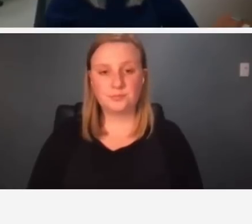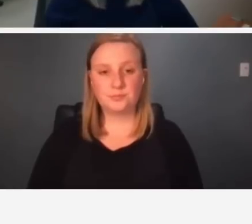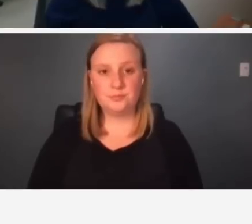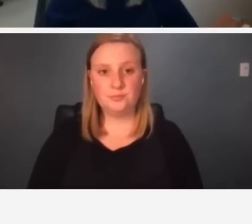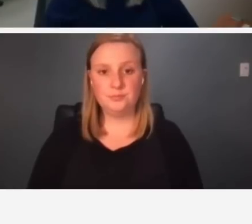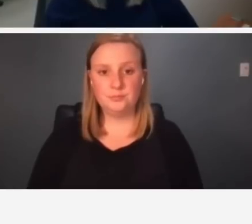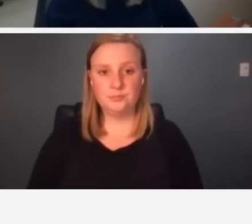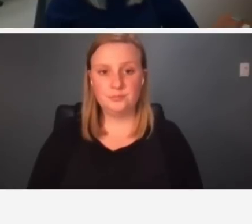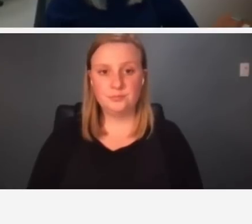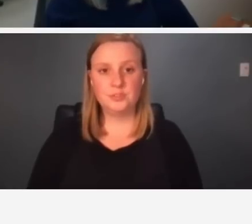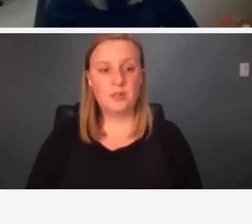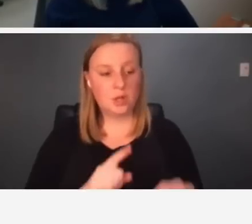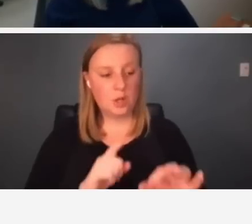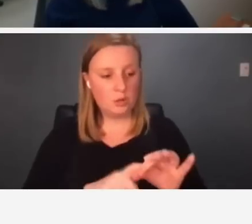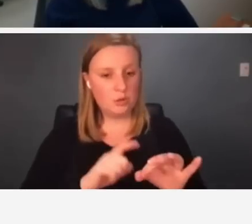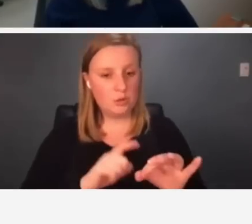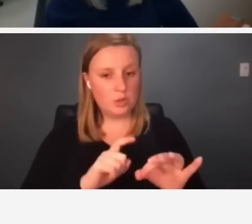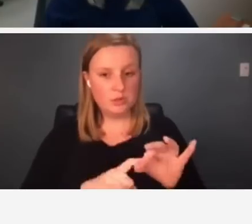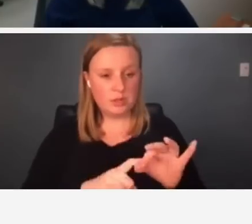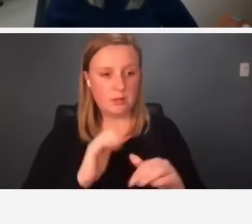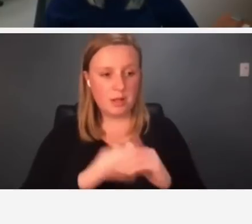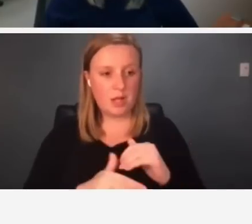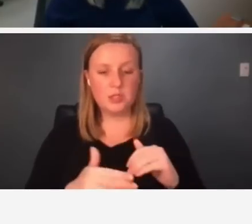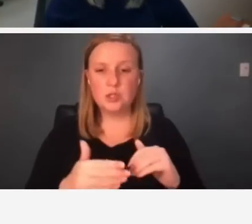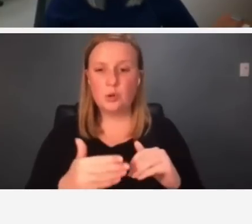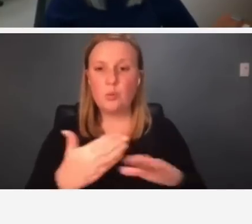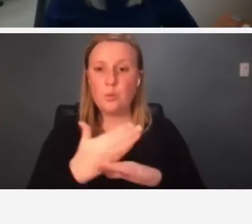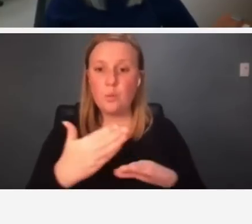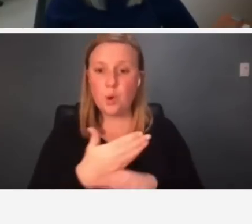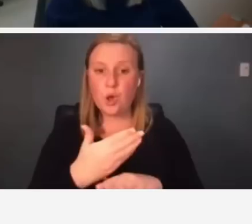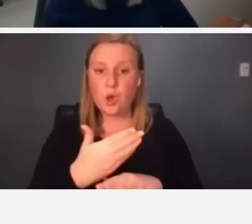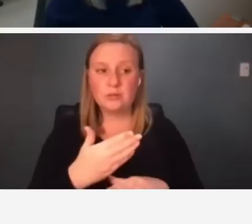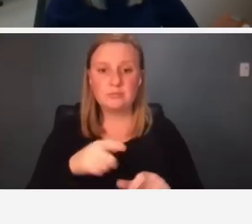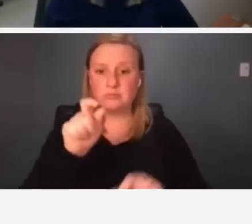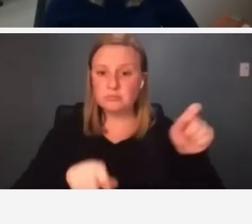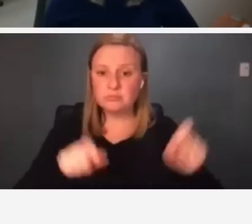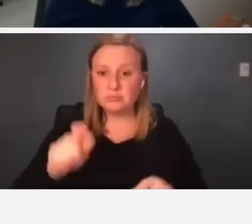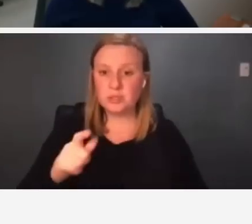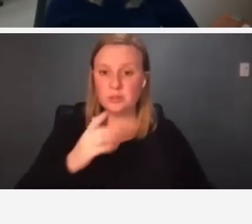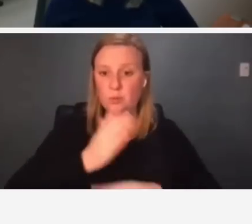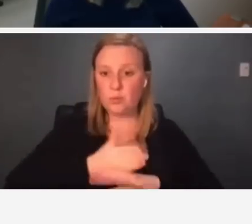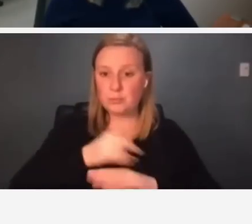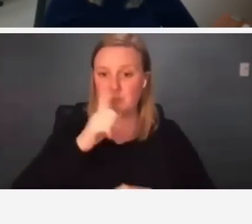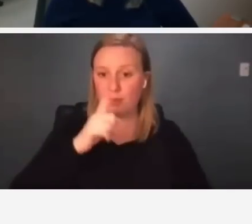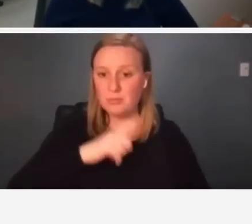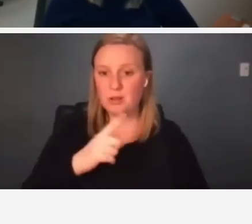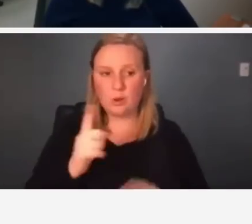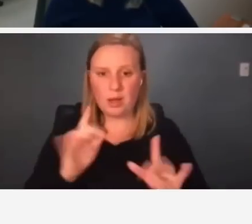So Jennifer asks: Hi. Just wondering about plans for workforce, ie aged care assessment services and also concerns regarding vulnerable client assessment if there's no